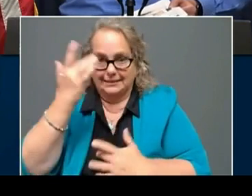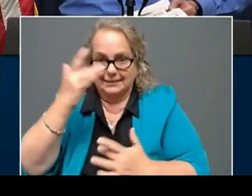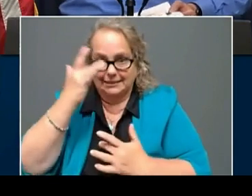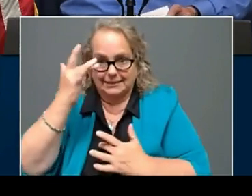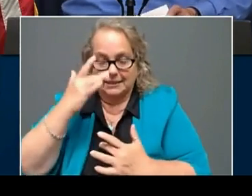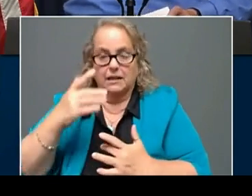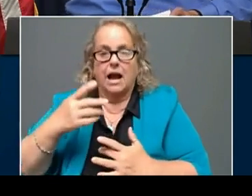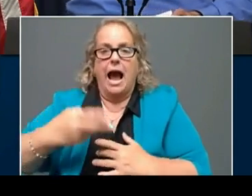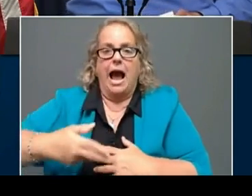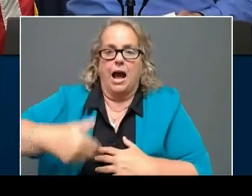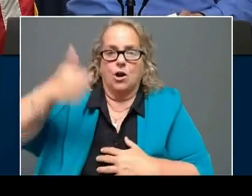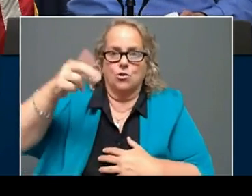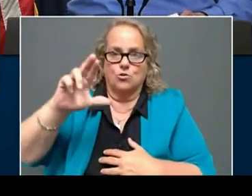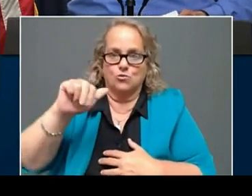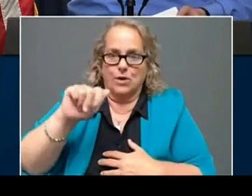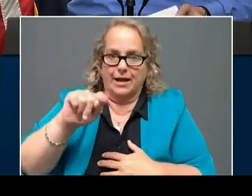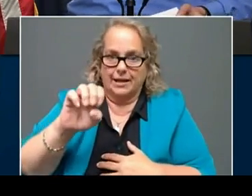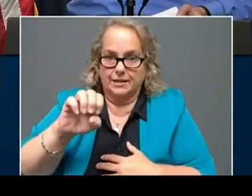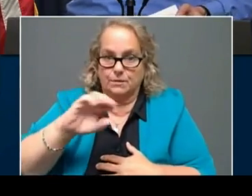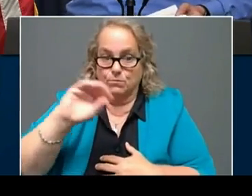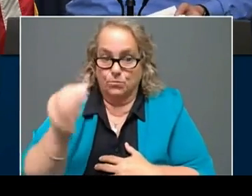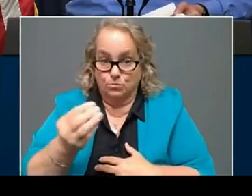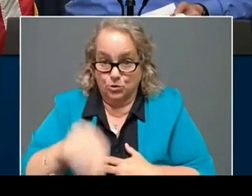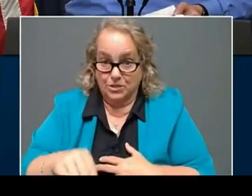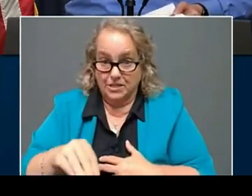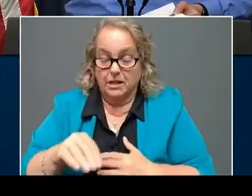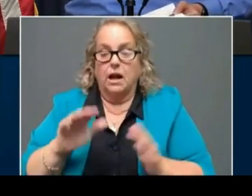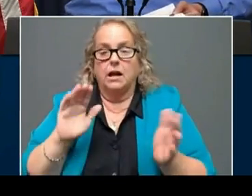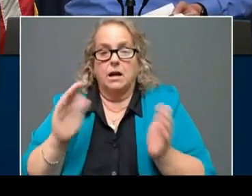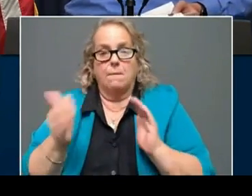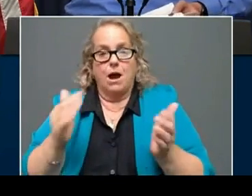10,000 people compared To the vaccinated population where a much